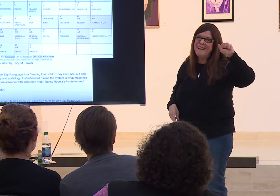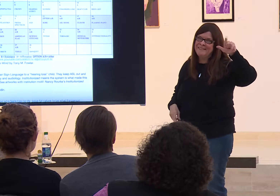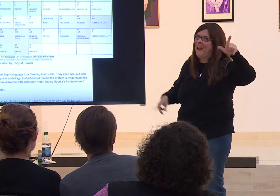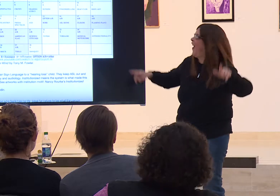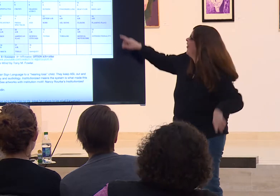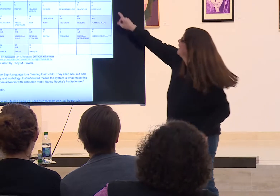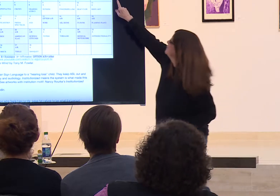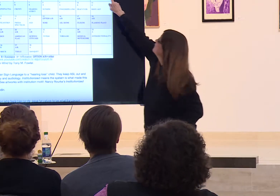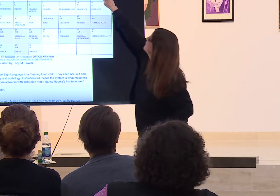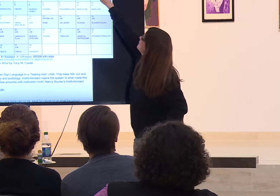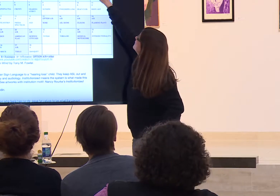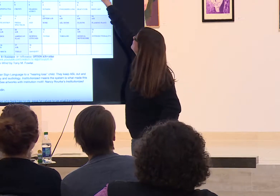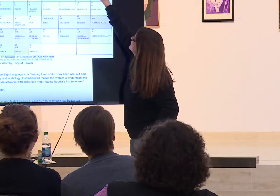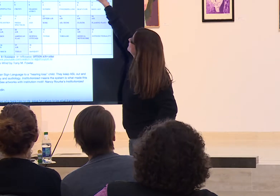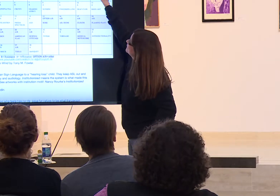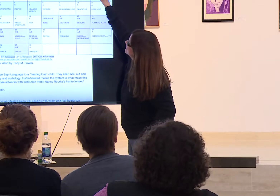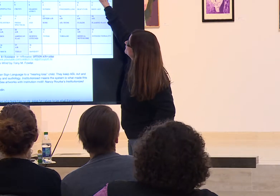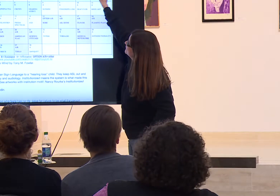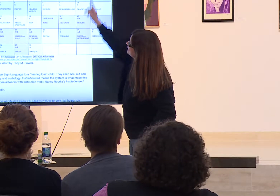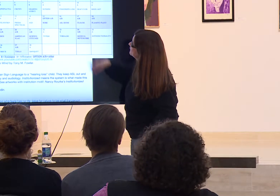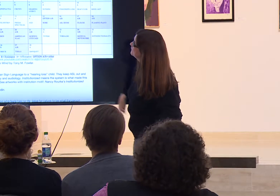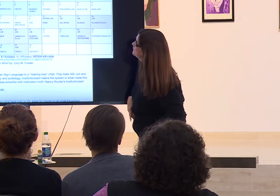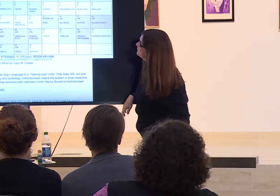The theme was ASL.